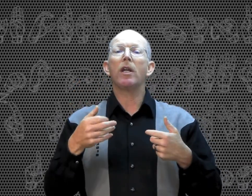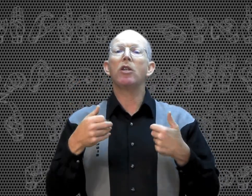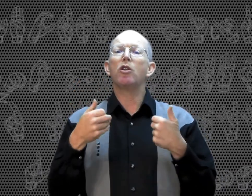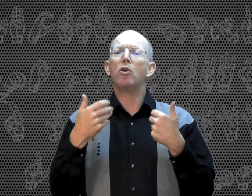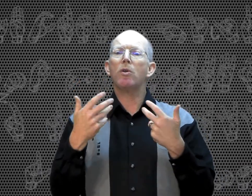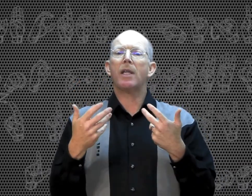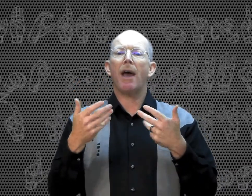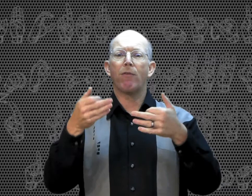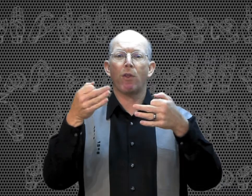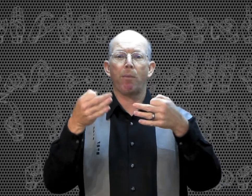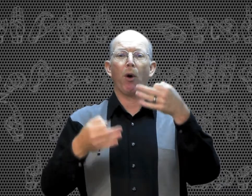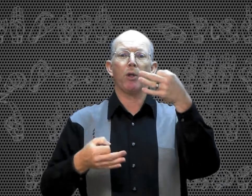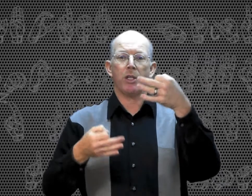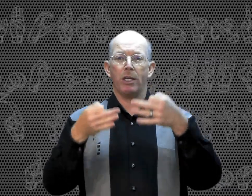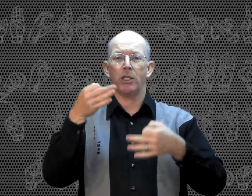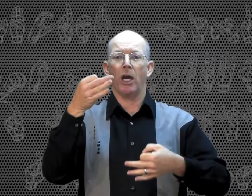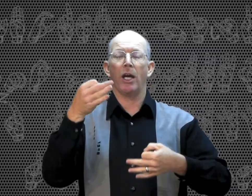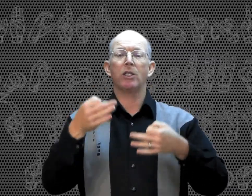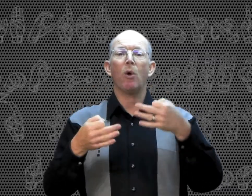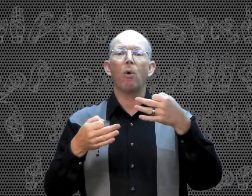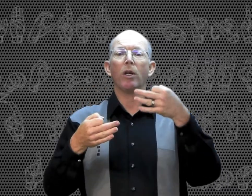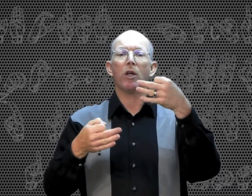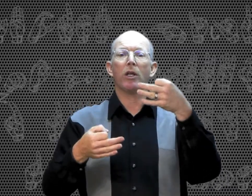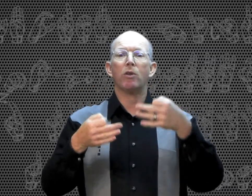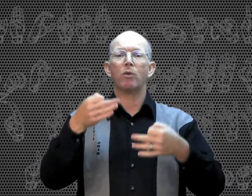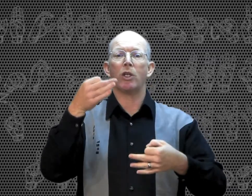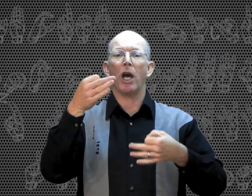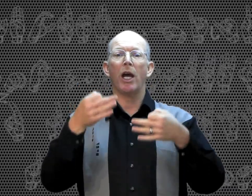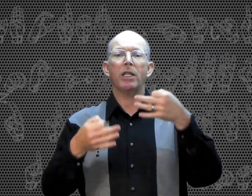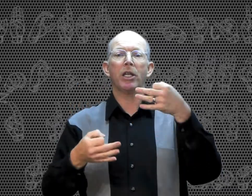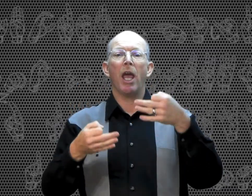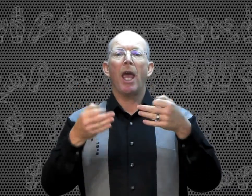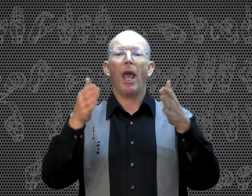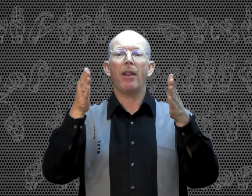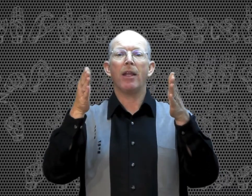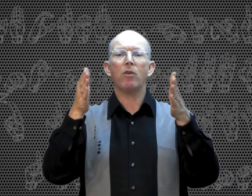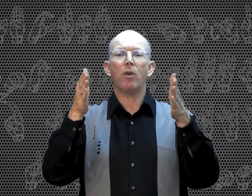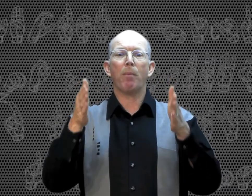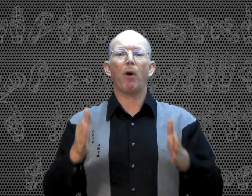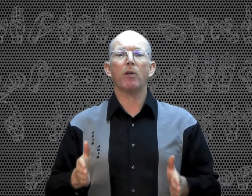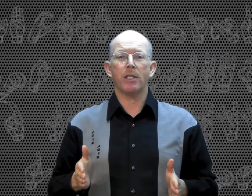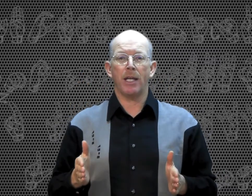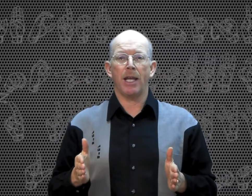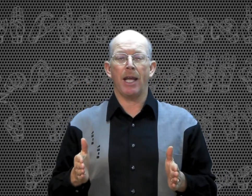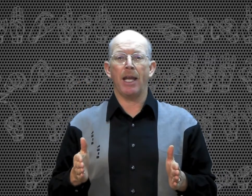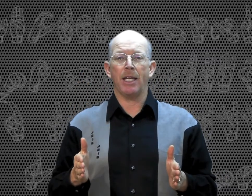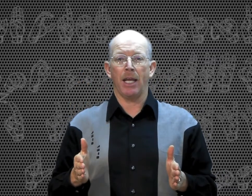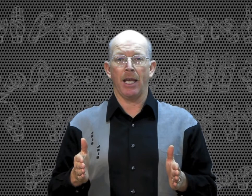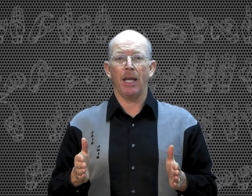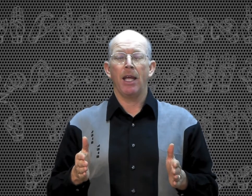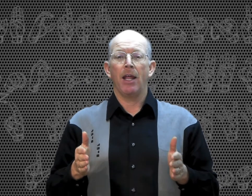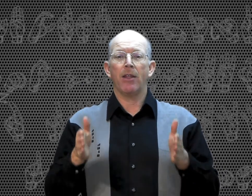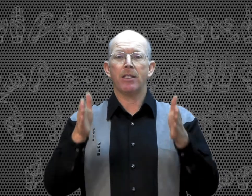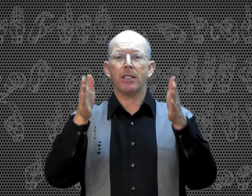You can use that for the person JUDGE, or you can do JUDGE and then do the PERSON ending.